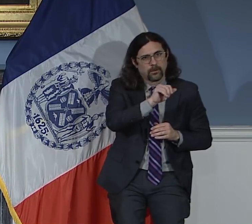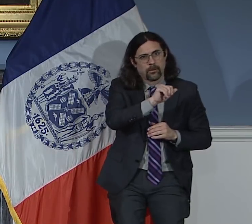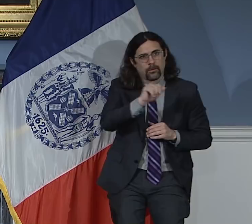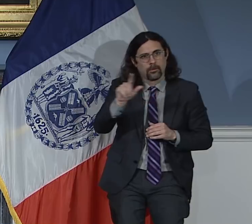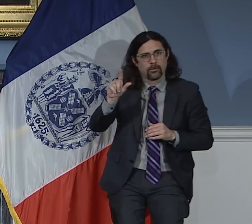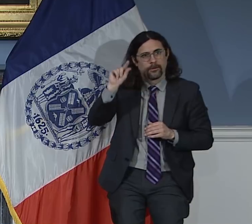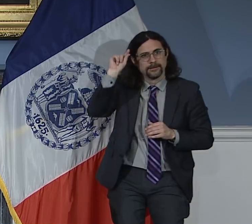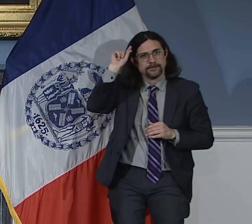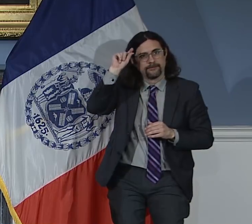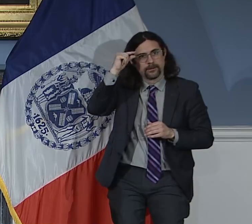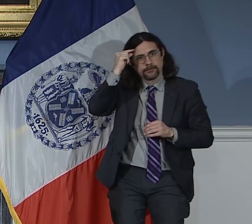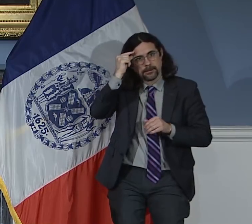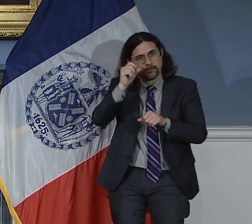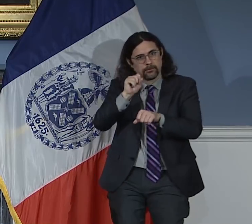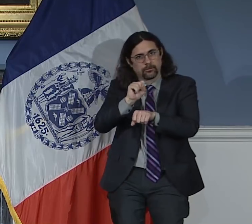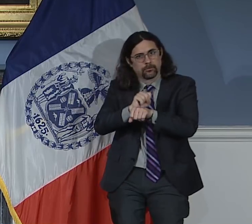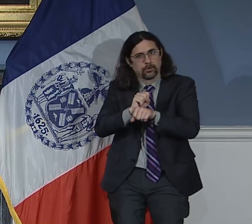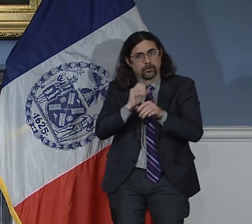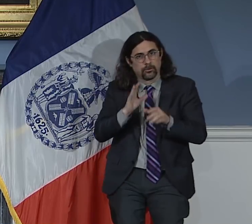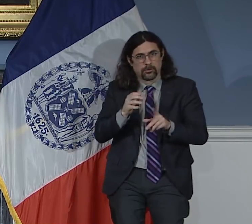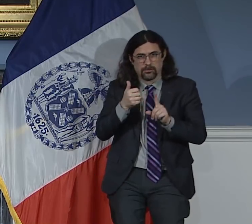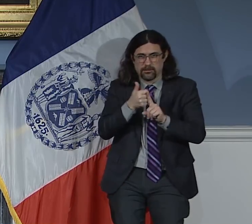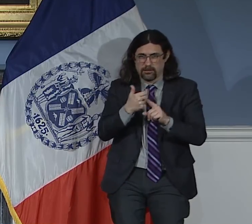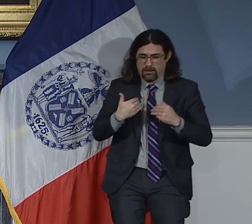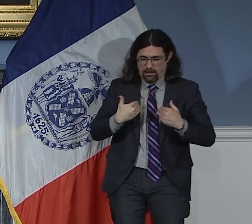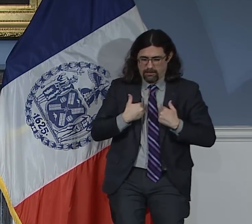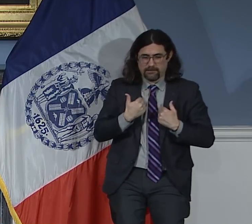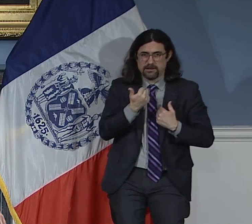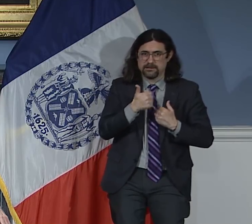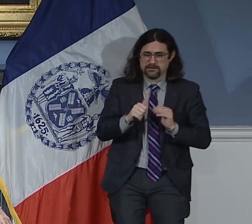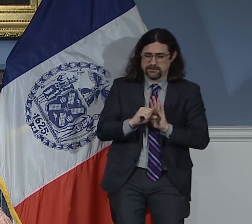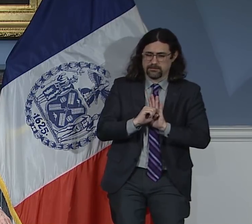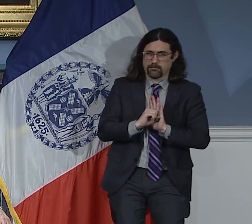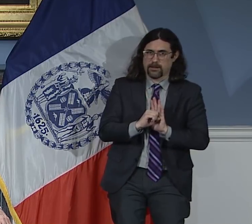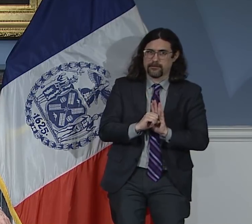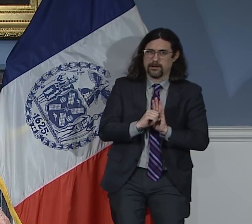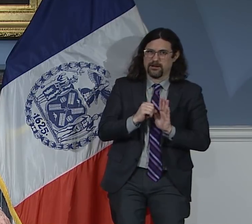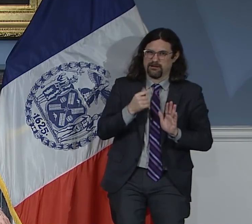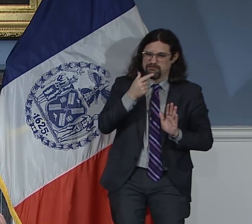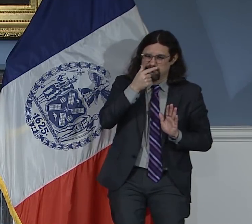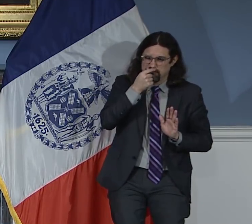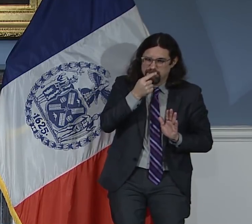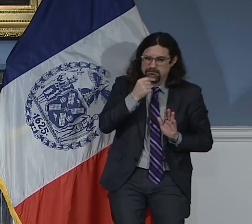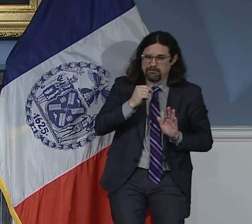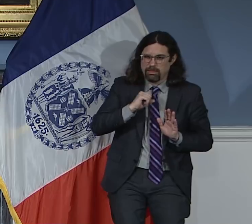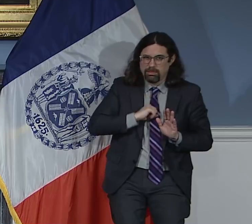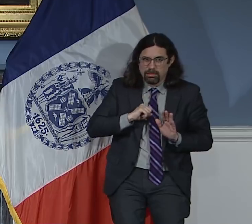SYMPTOMS OF CORONAVIRUS, AS YOU ARE GOING THROUGH THOSE THREE OR FOUR DAYS WAITING TO SEE IF YOU GET BETR TEORWO R,SE AS YOU GO THROUGH